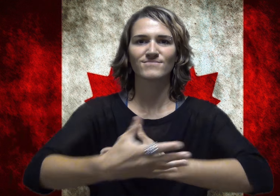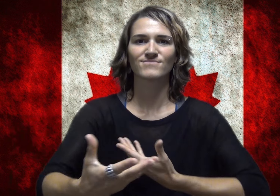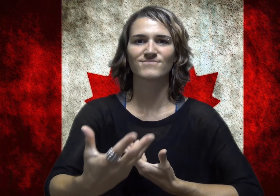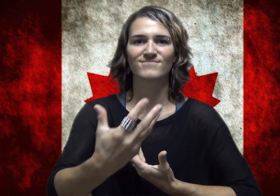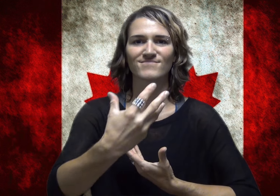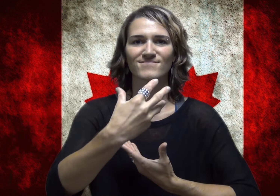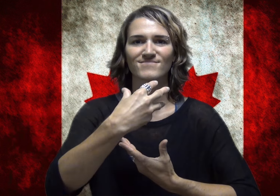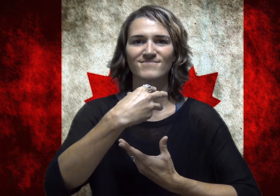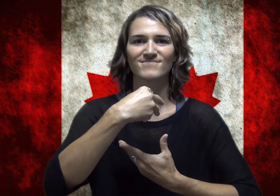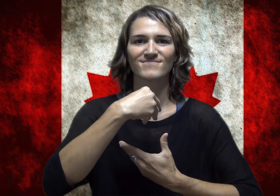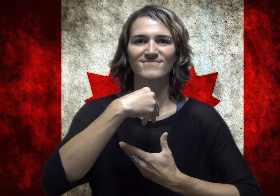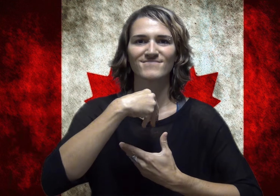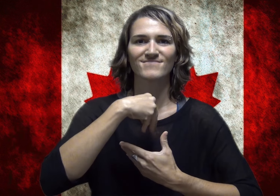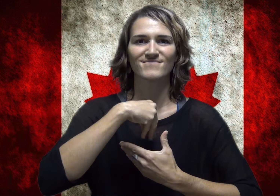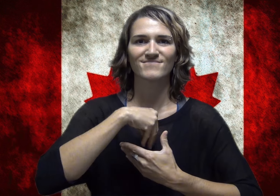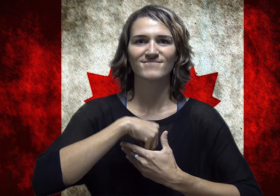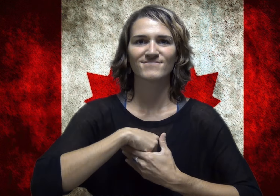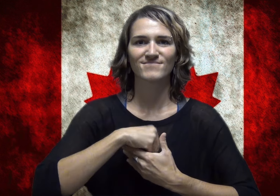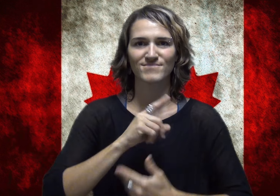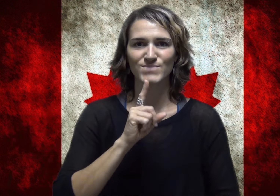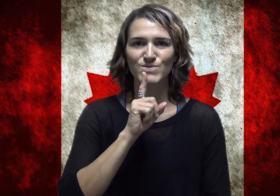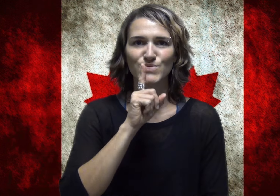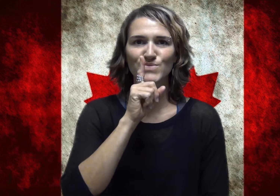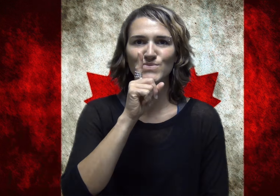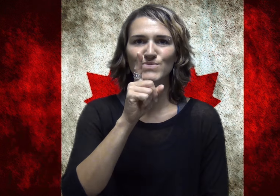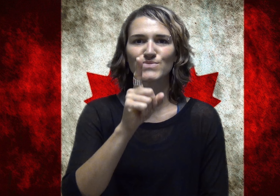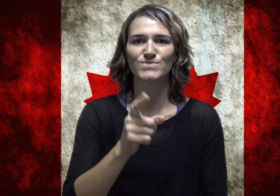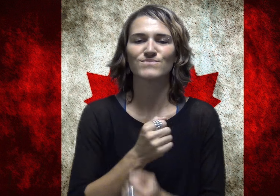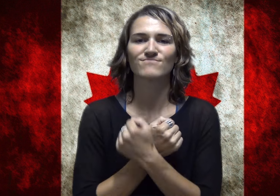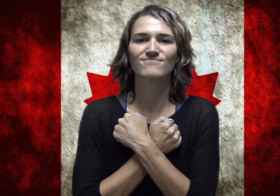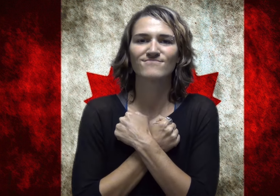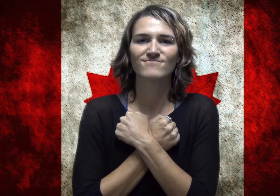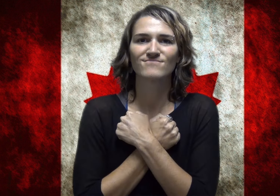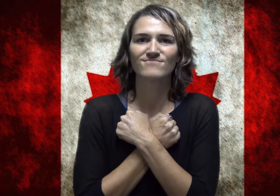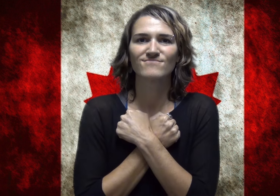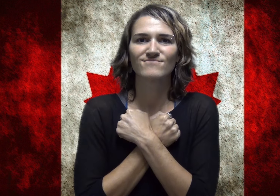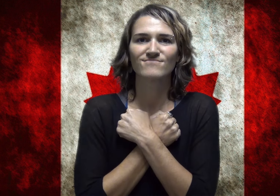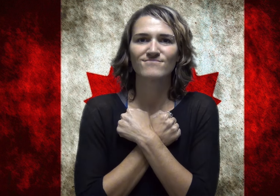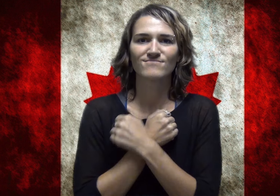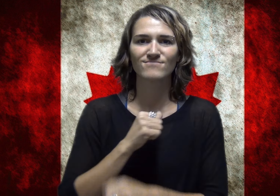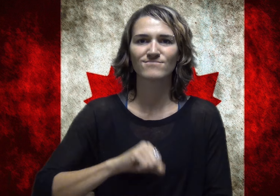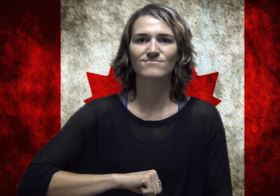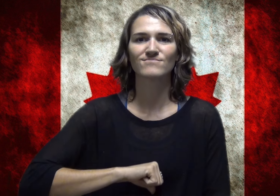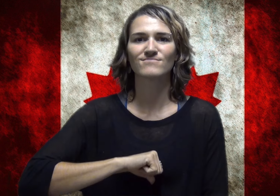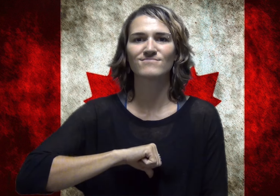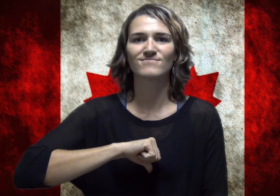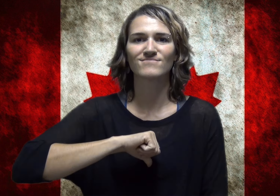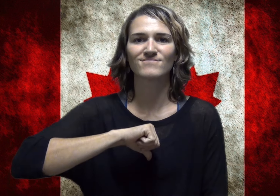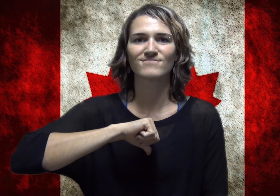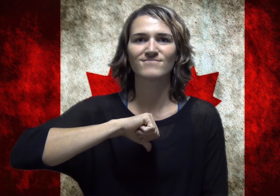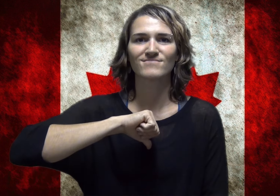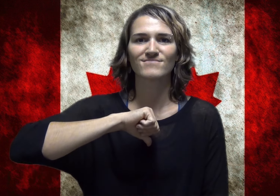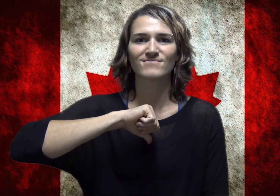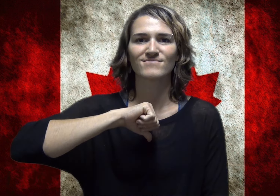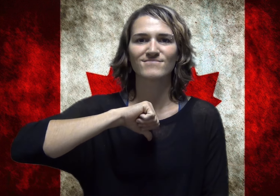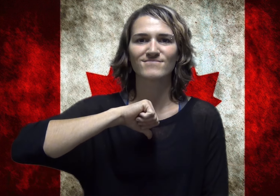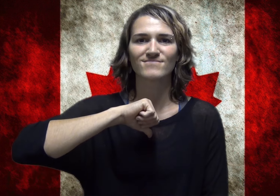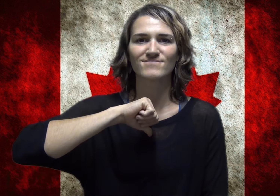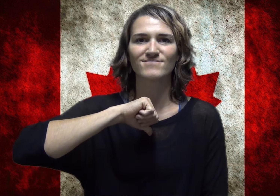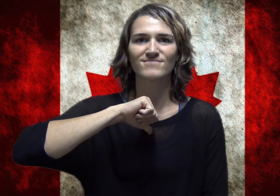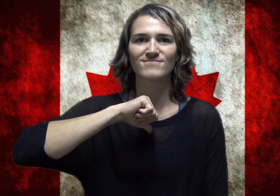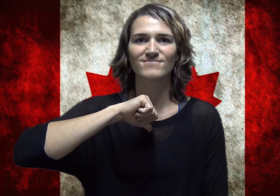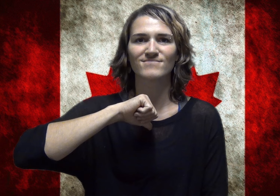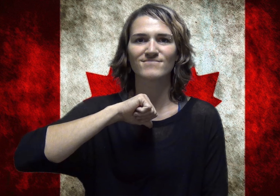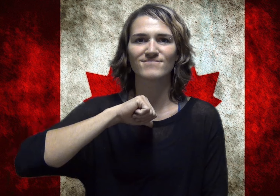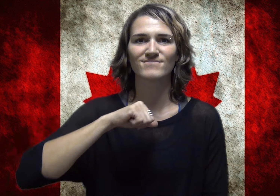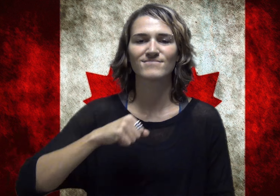True patriot love in all of us command.